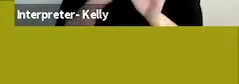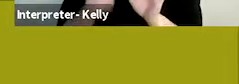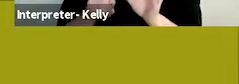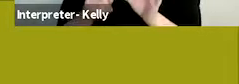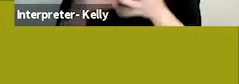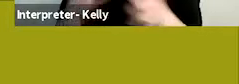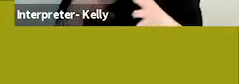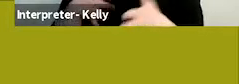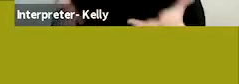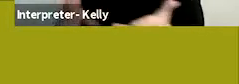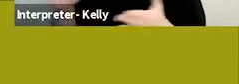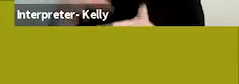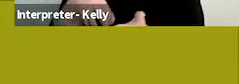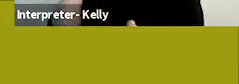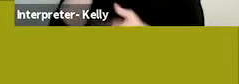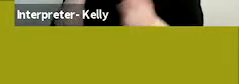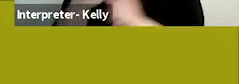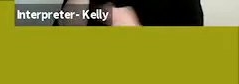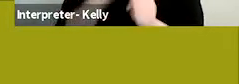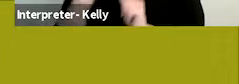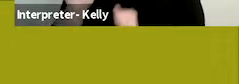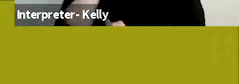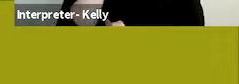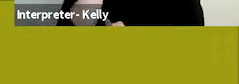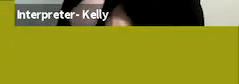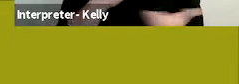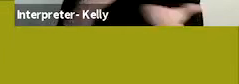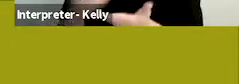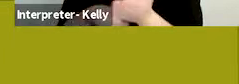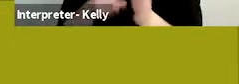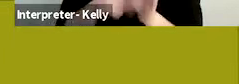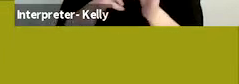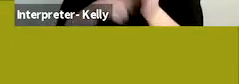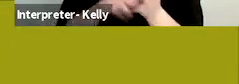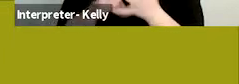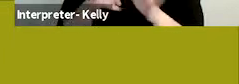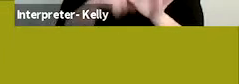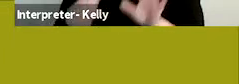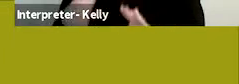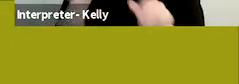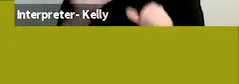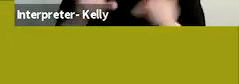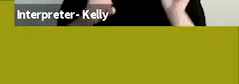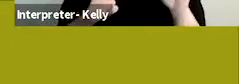abilities. So over to you, Lynsey, and welcome. LYNSEY: Thank you. Can you hear me okay? We can. Thank you. LYNSEY: Awesome. I just wanted